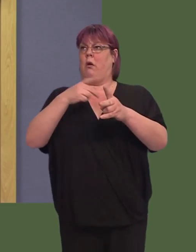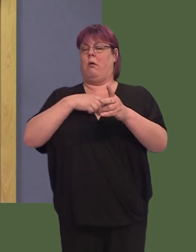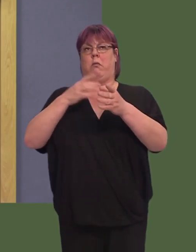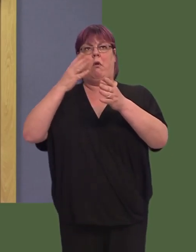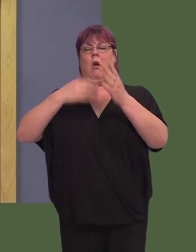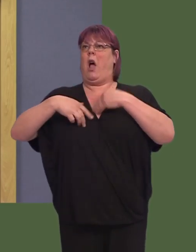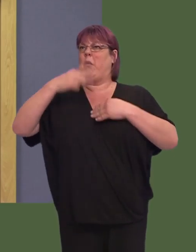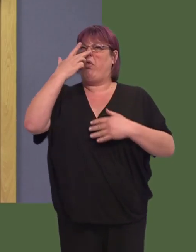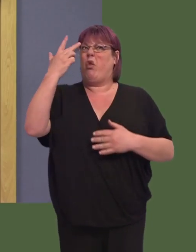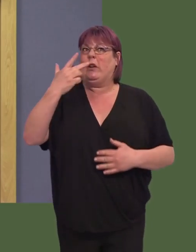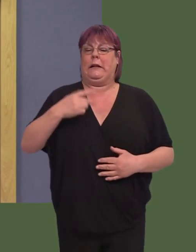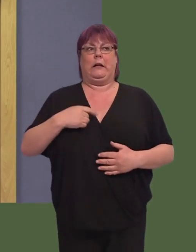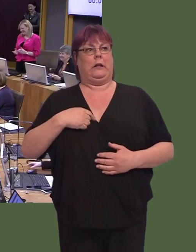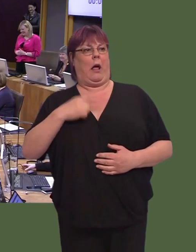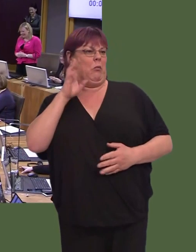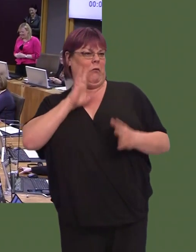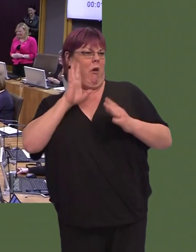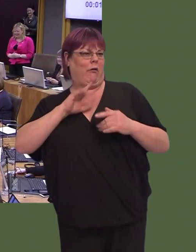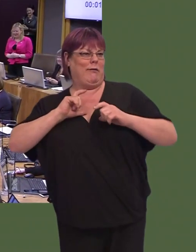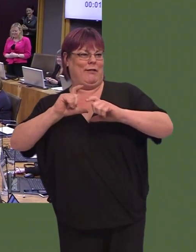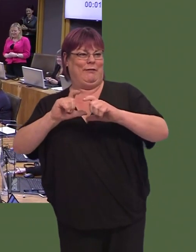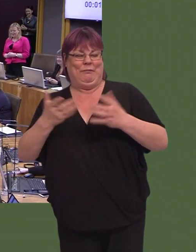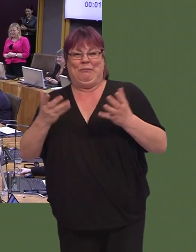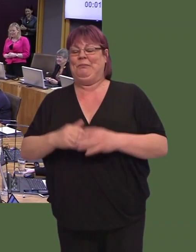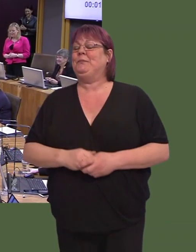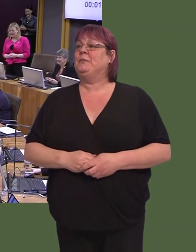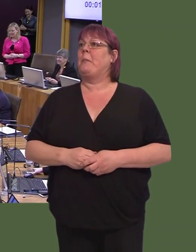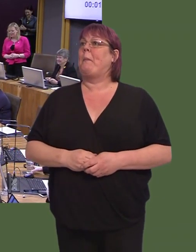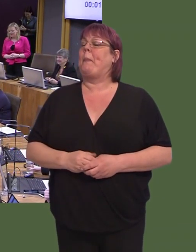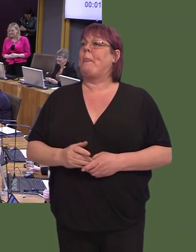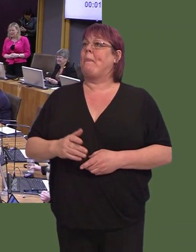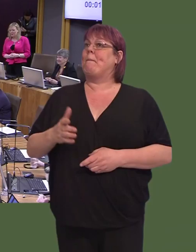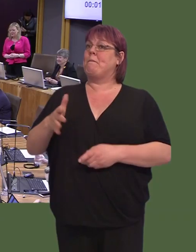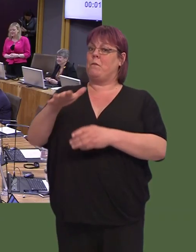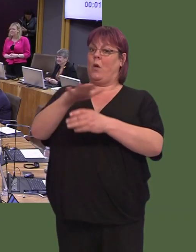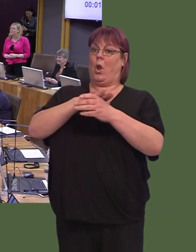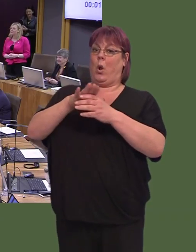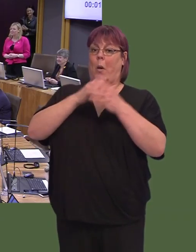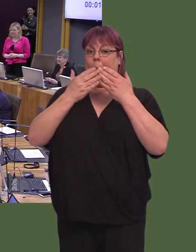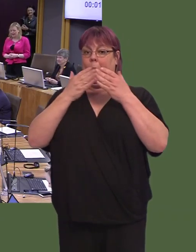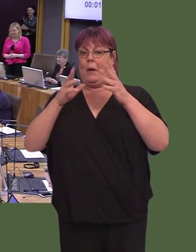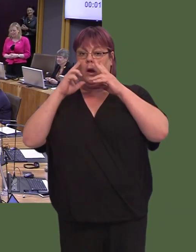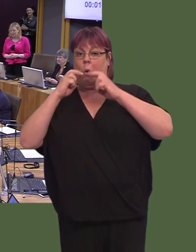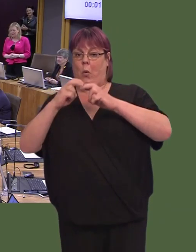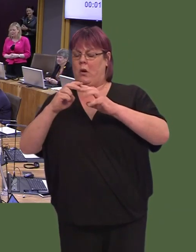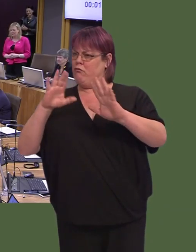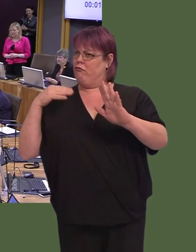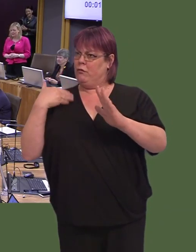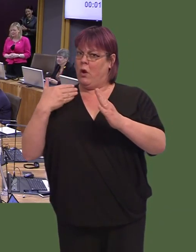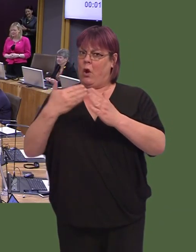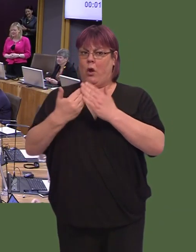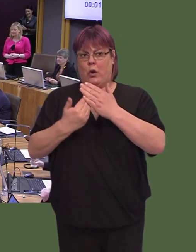The current local public inquiry is the longest and most thorough inquiry in Welsh history,